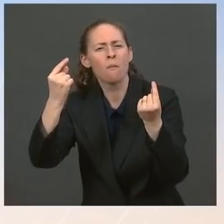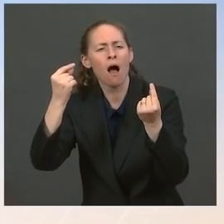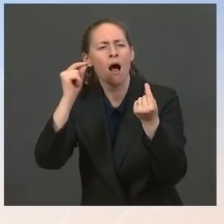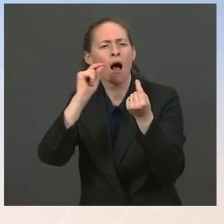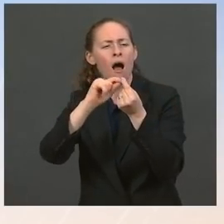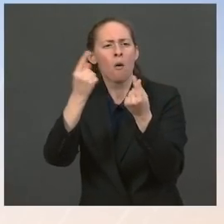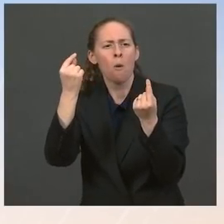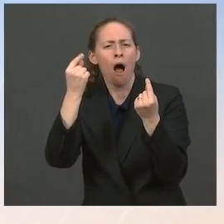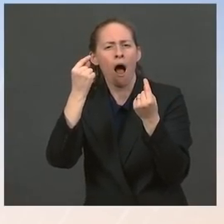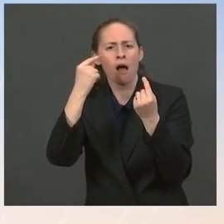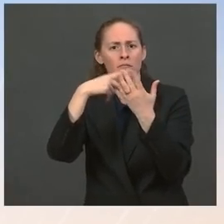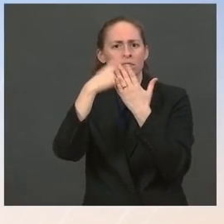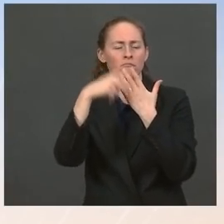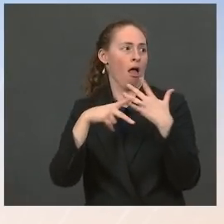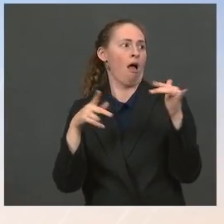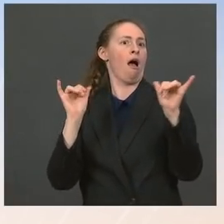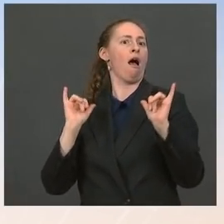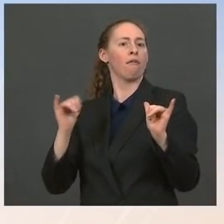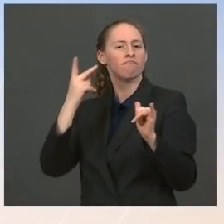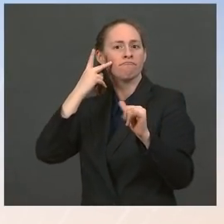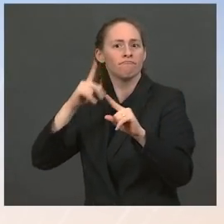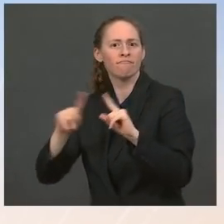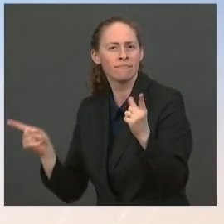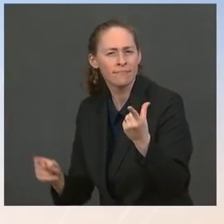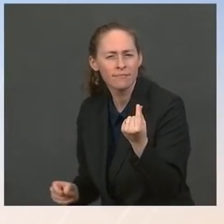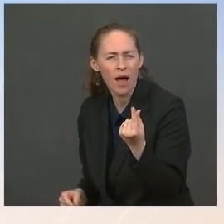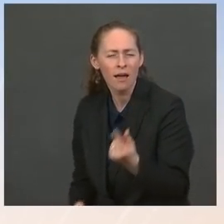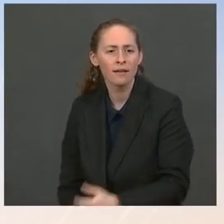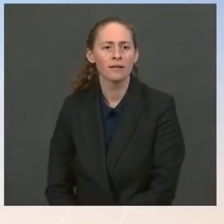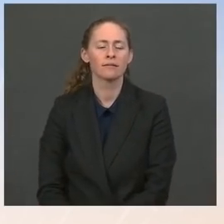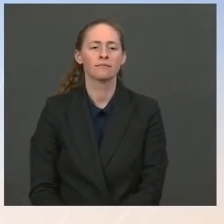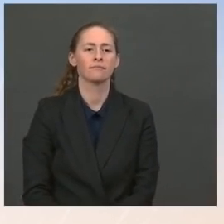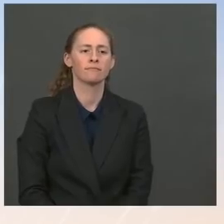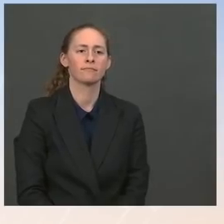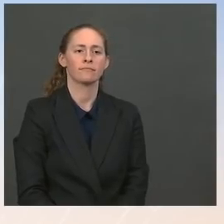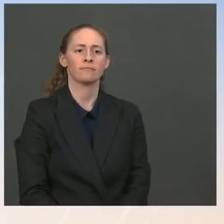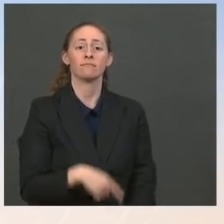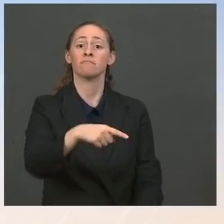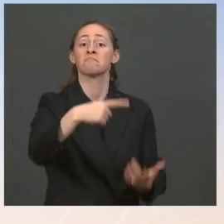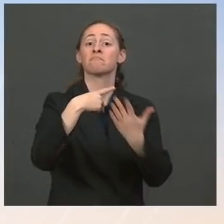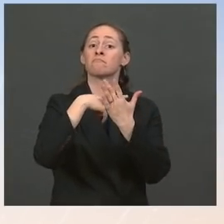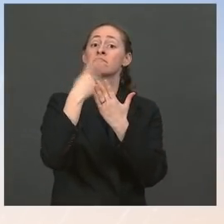I would break it into the existing programs that we're just going to be able to plus up and then the new ones that we're going to have to stand up.